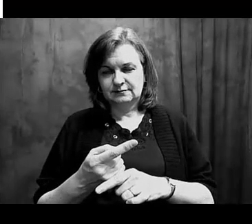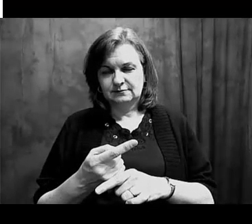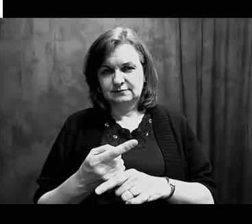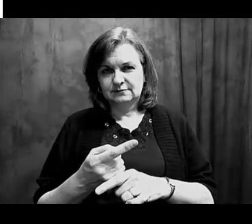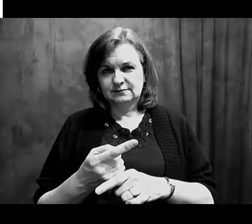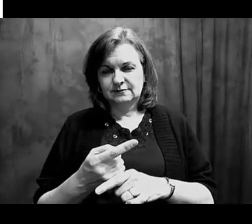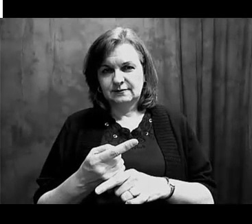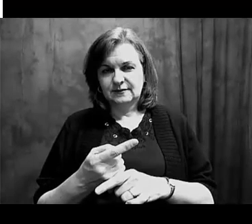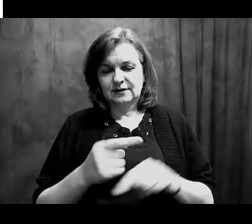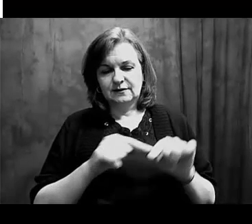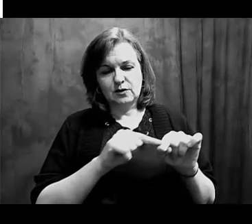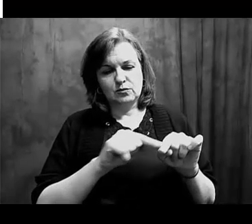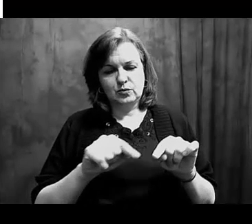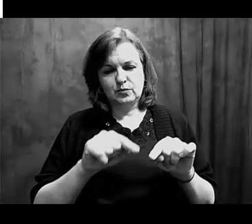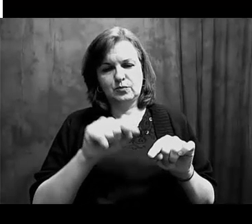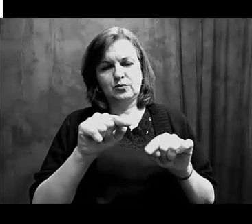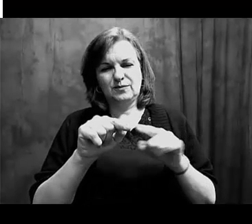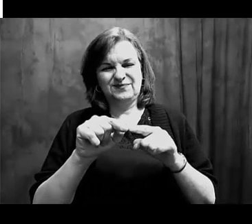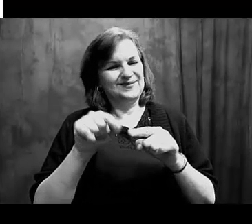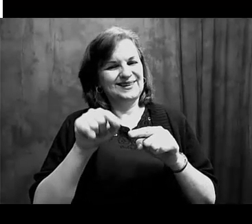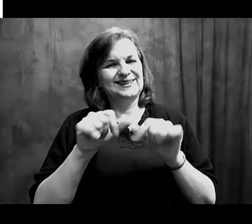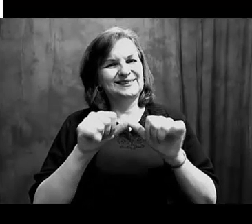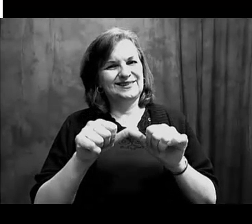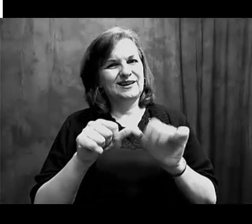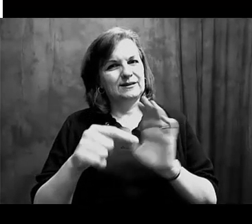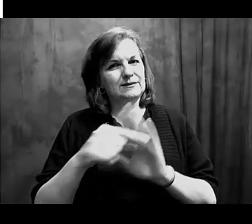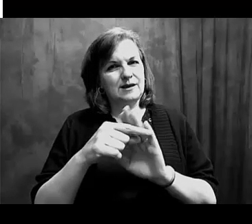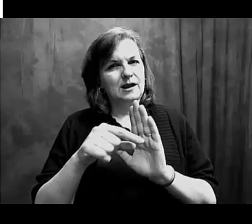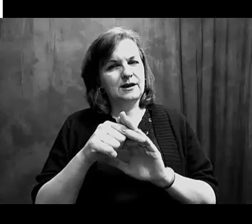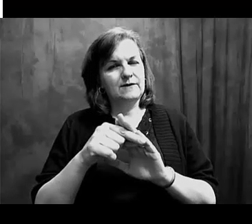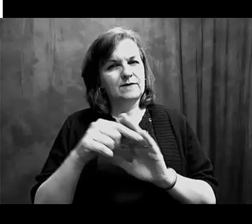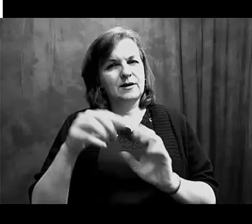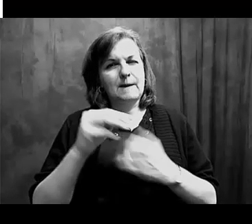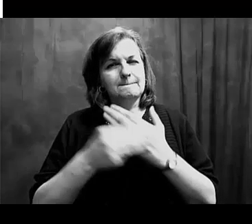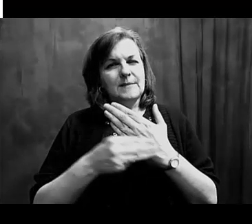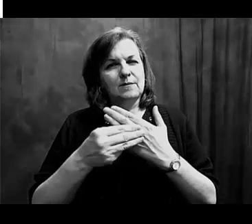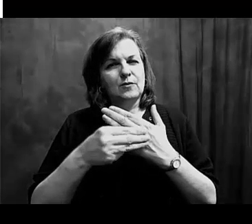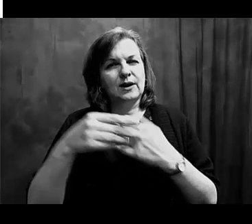we still have negative here in our membrane potential